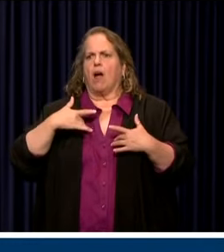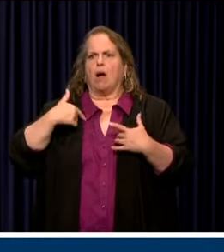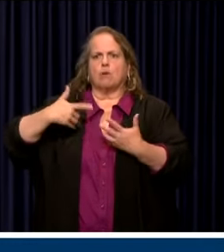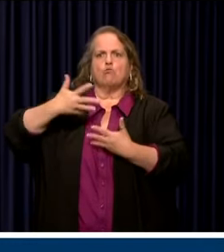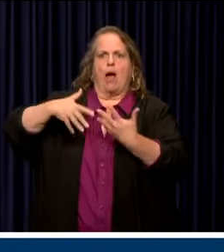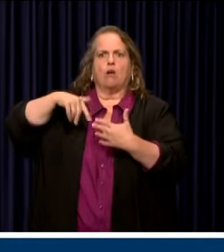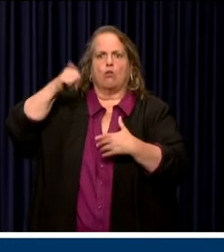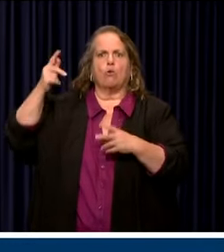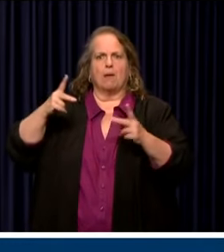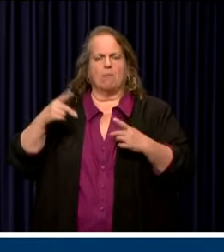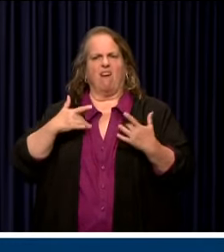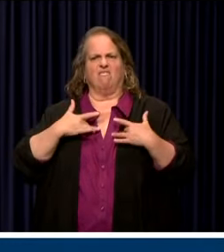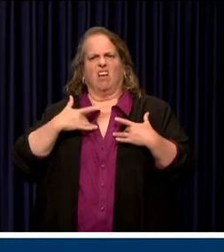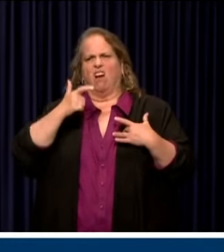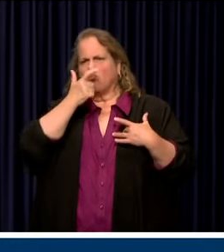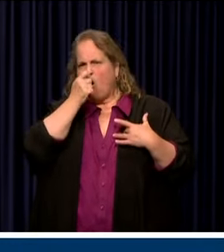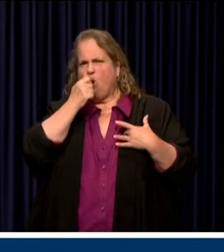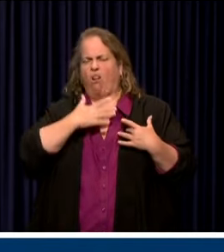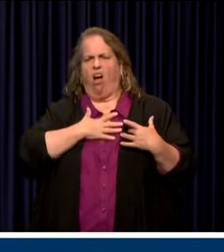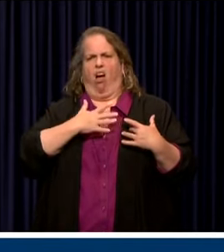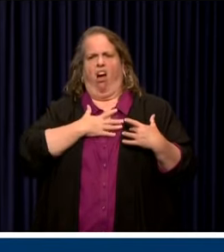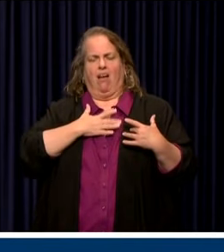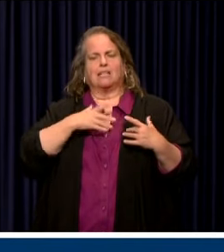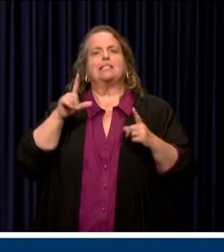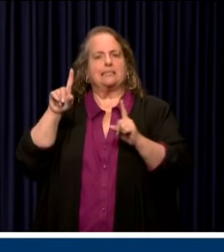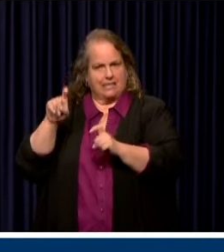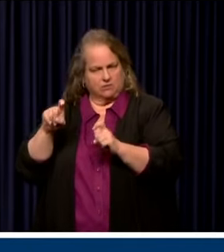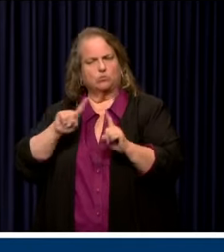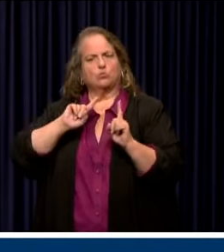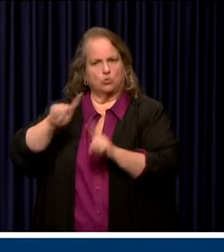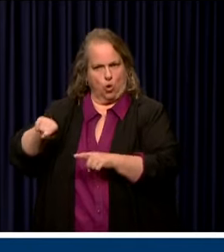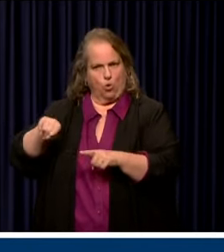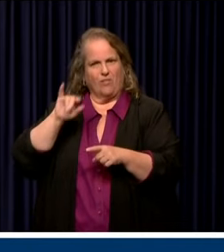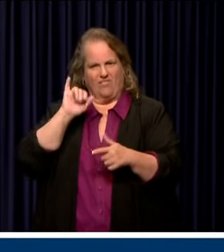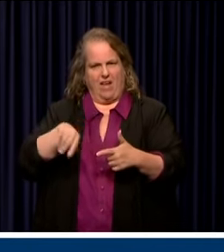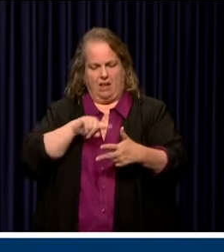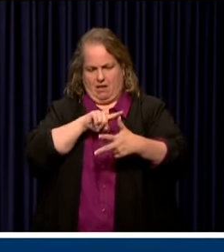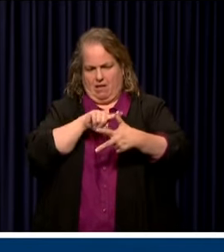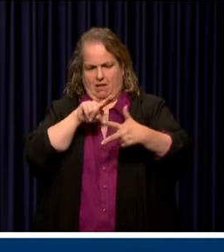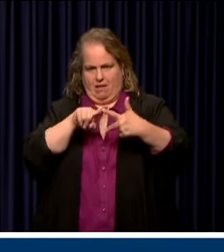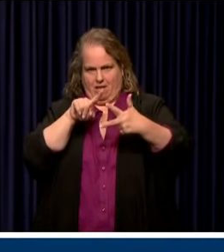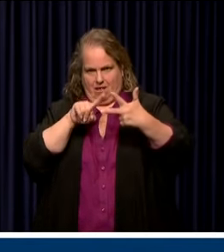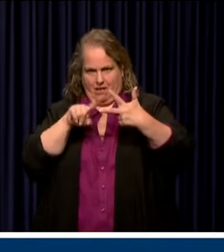WHERE WE HAD A SIGNIFICANT AMOUNT, WE HAVE SEEN SIGNIFICANT GAINS.